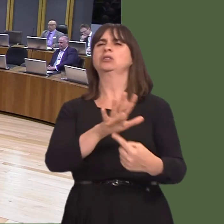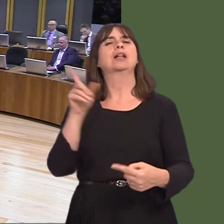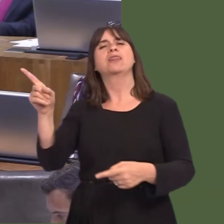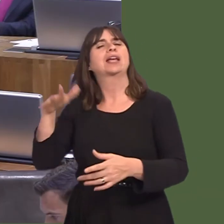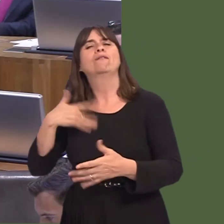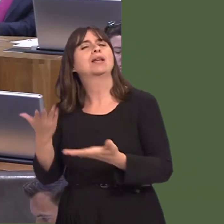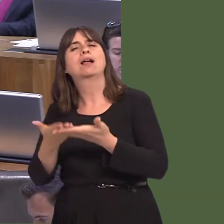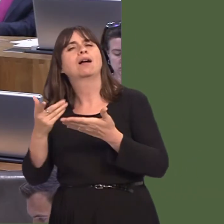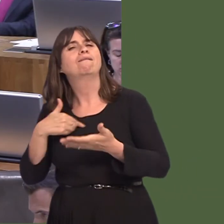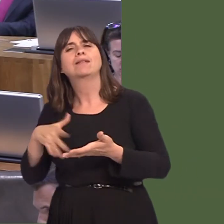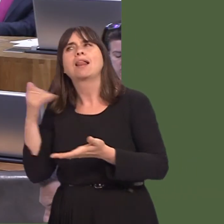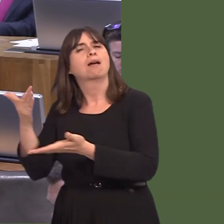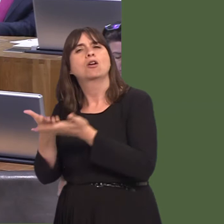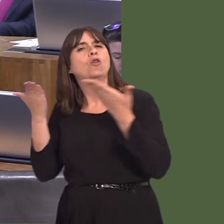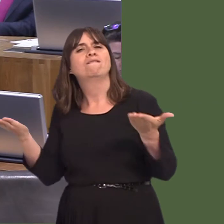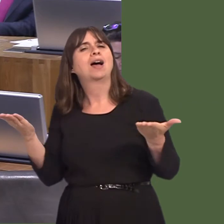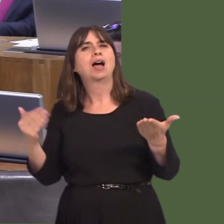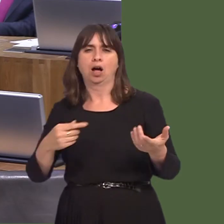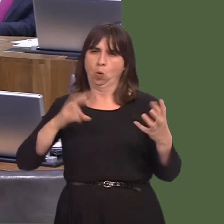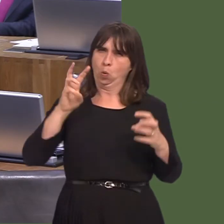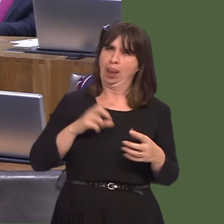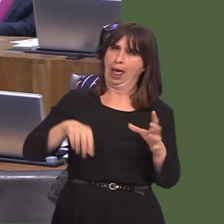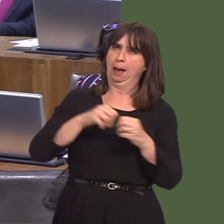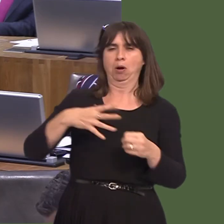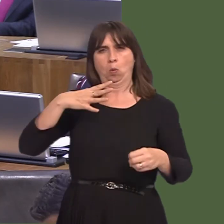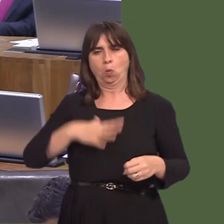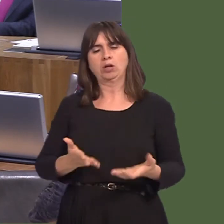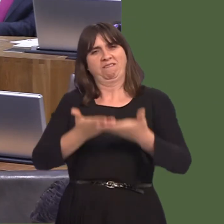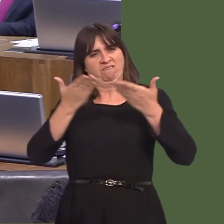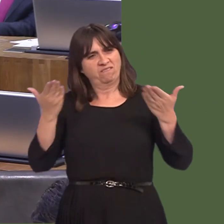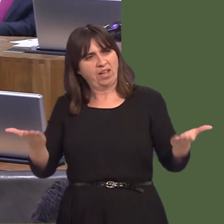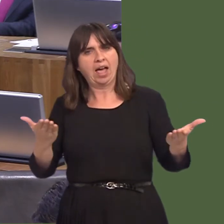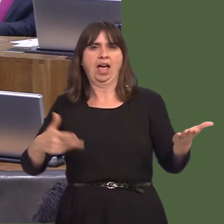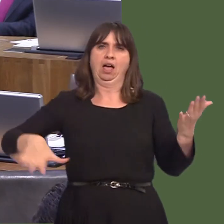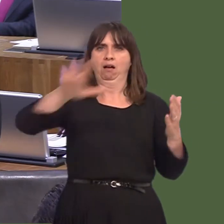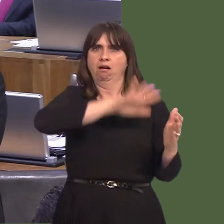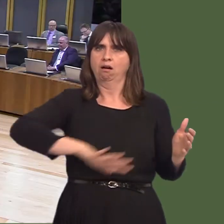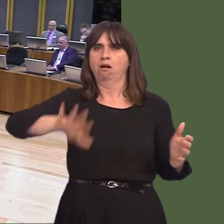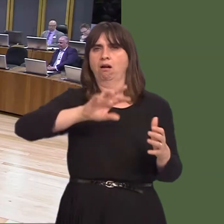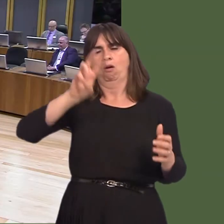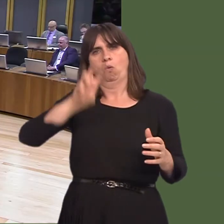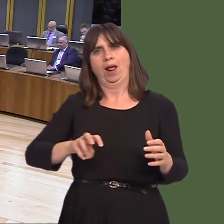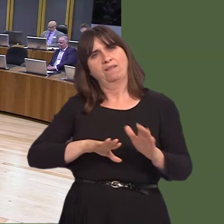We believe in all those things. We want to see fair work for our people in all parts of Wales in the future. Llyr Gruffydd AM: 9.